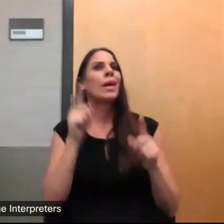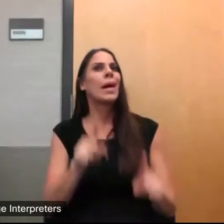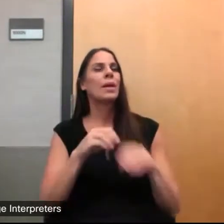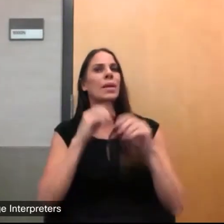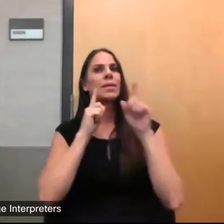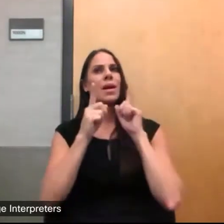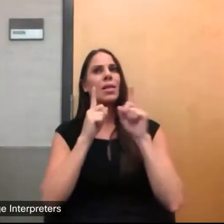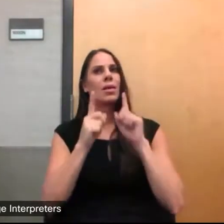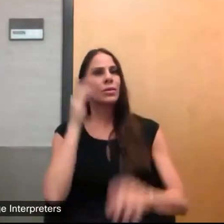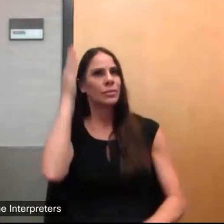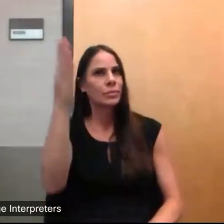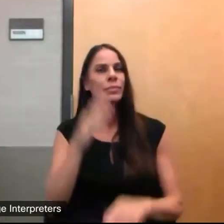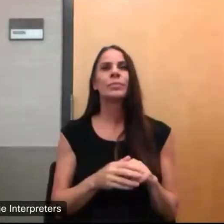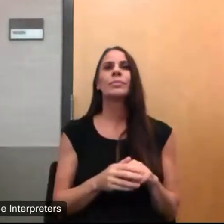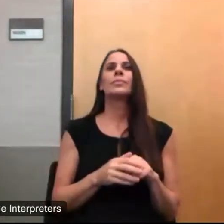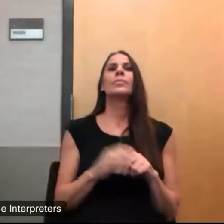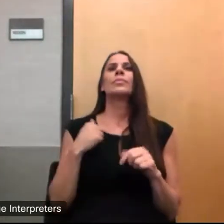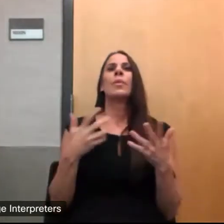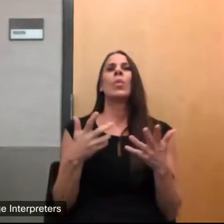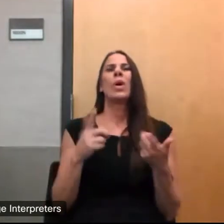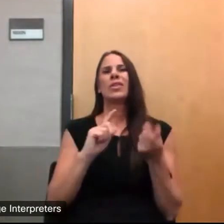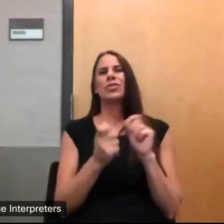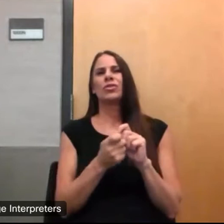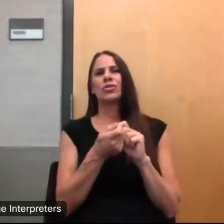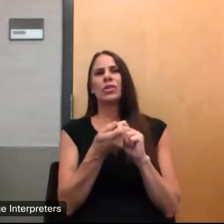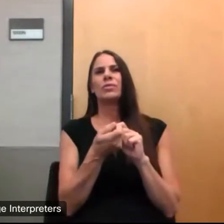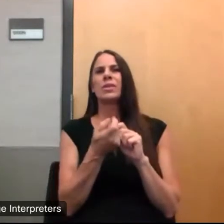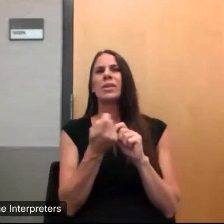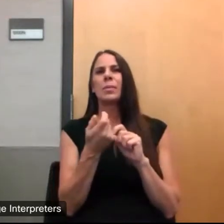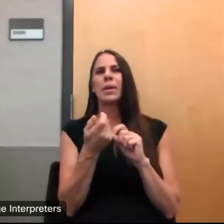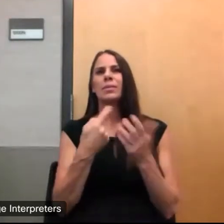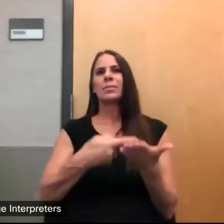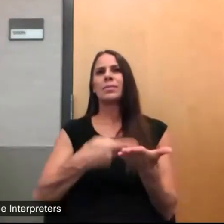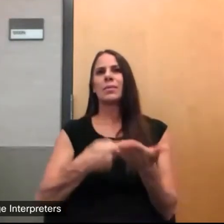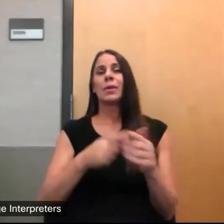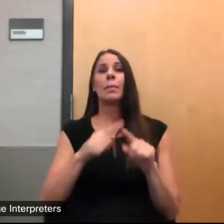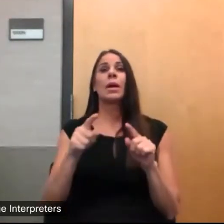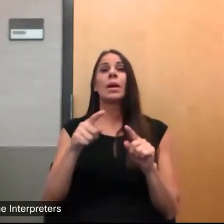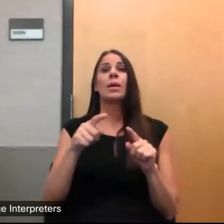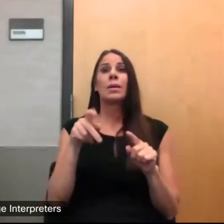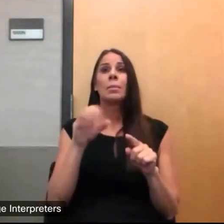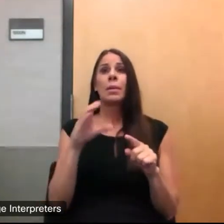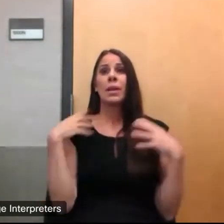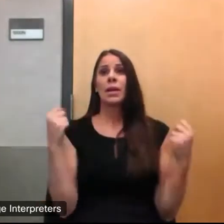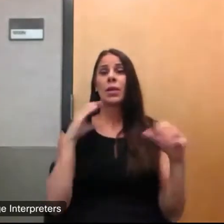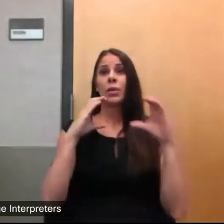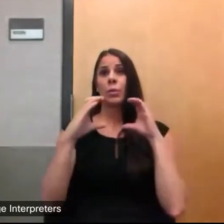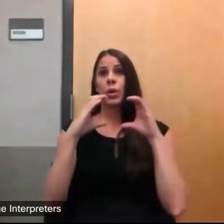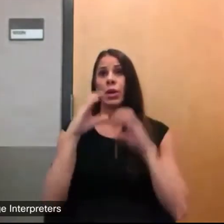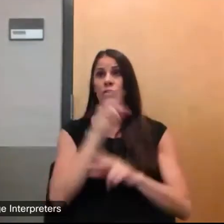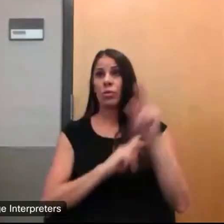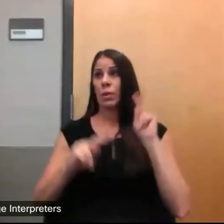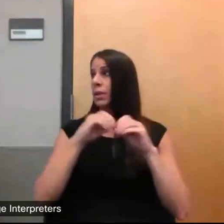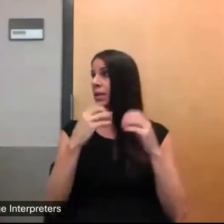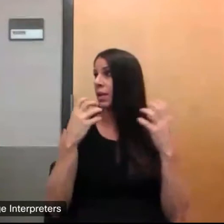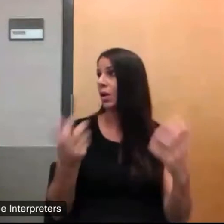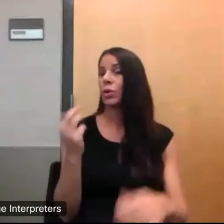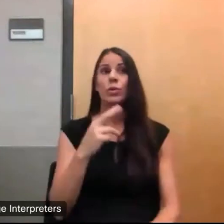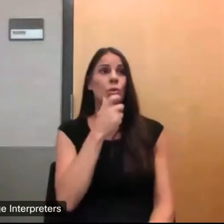to shift is for those public health communications folks in the audience are watching is think